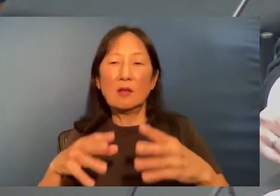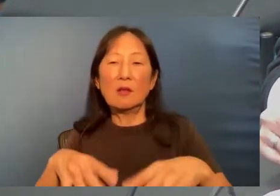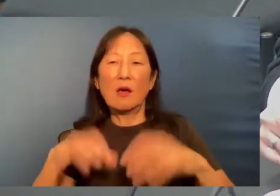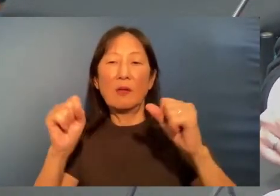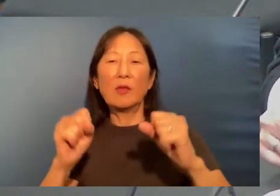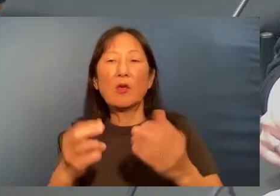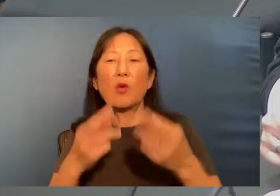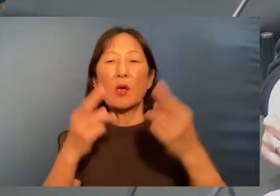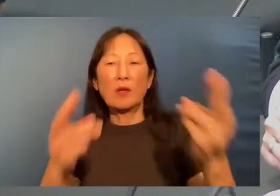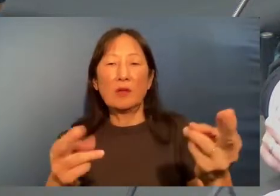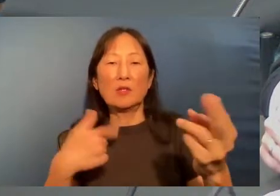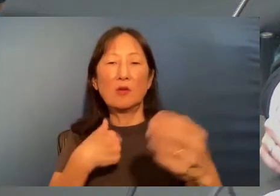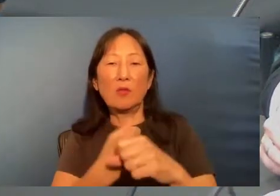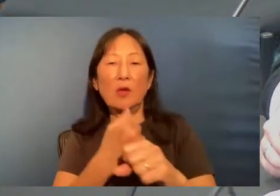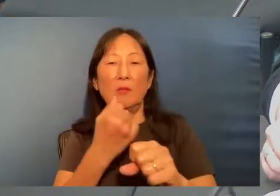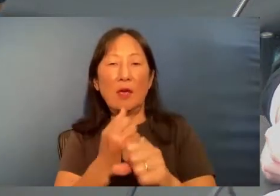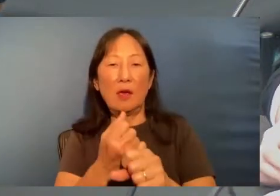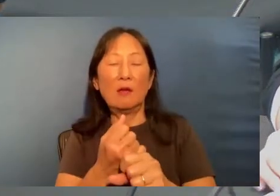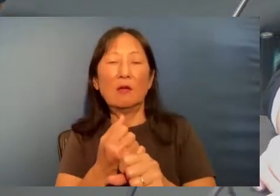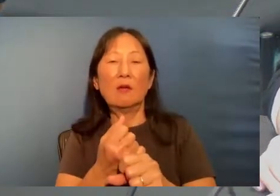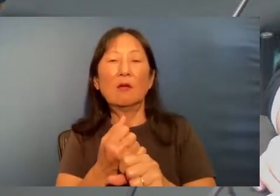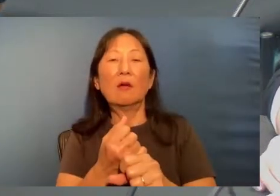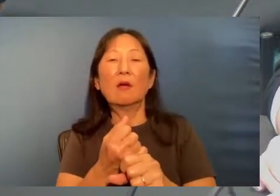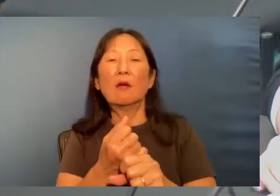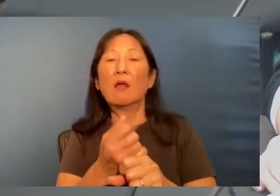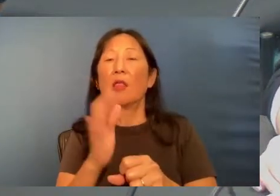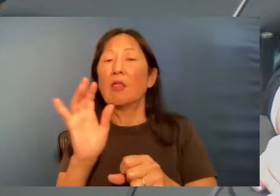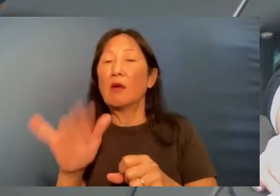That we made, which were to, sorry,